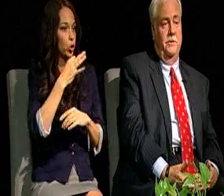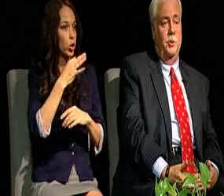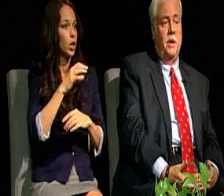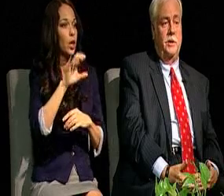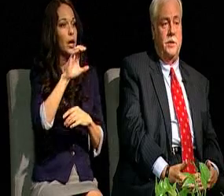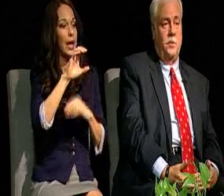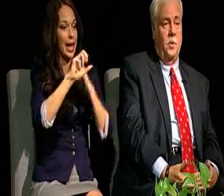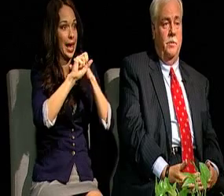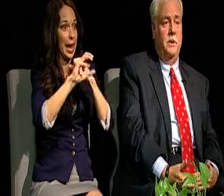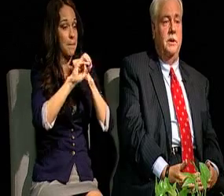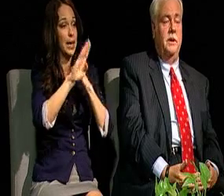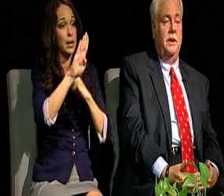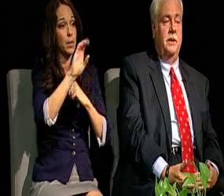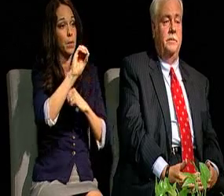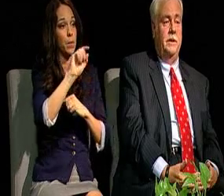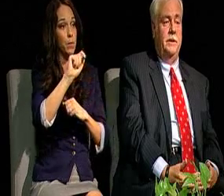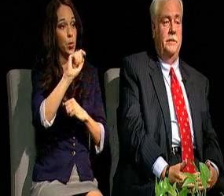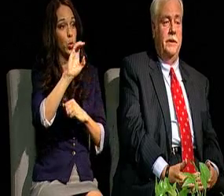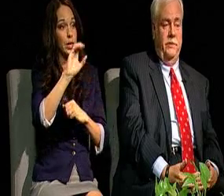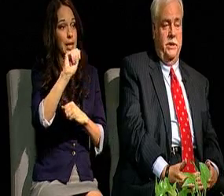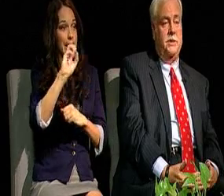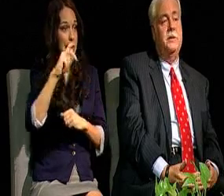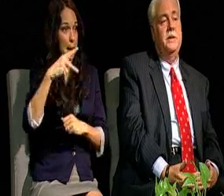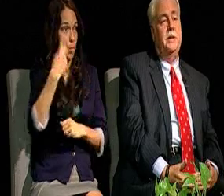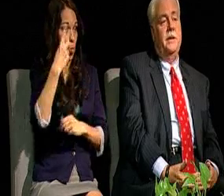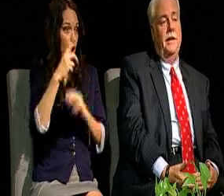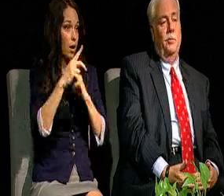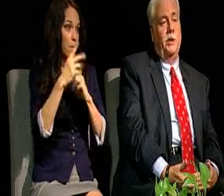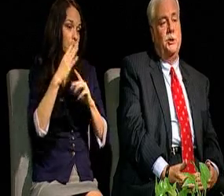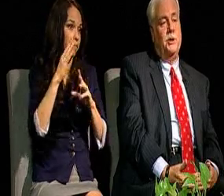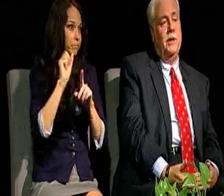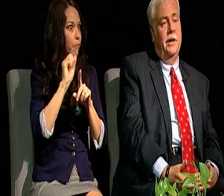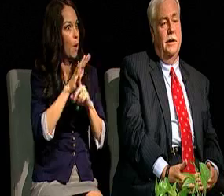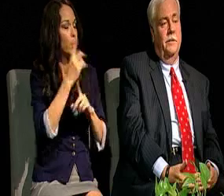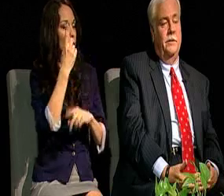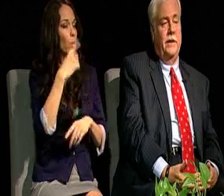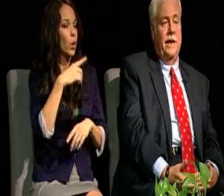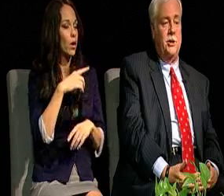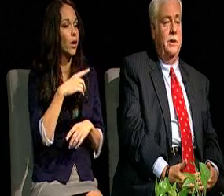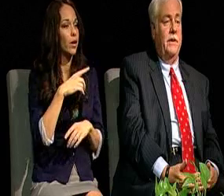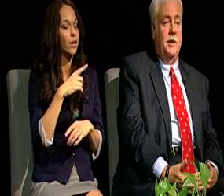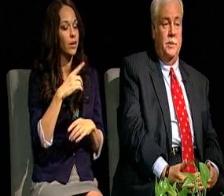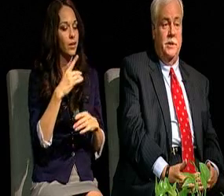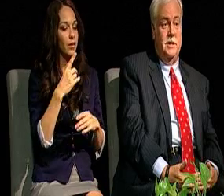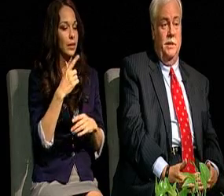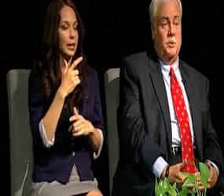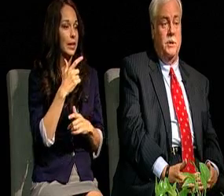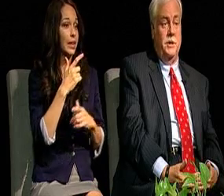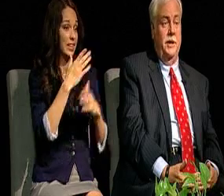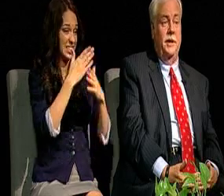New Politics Forum event in which they actually divide up into teams once again